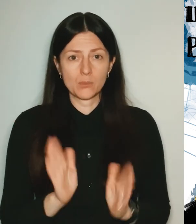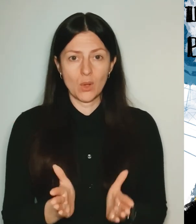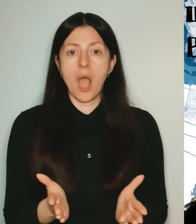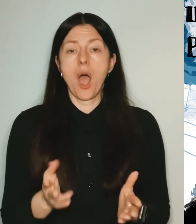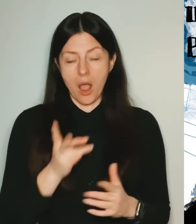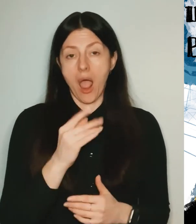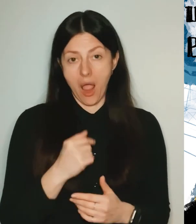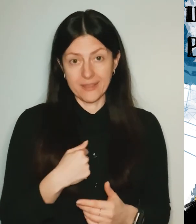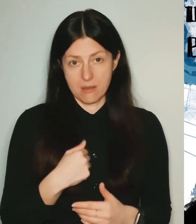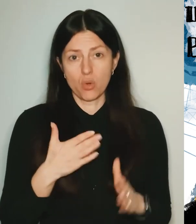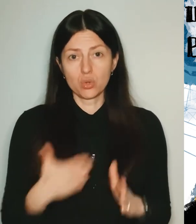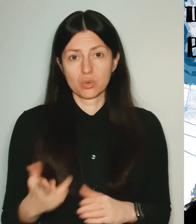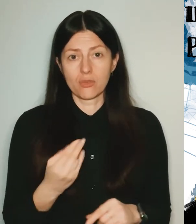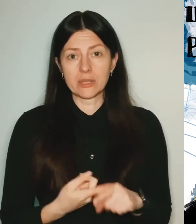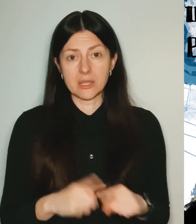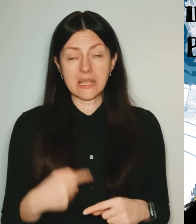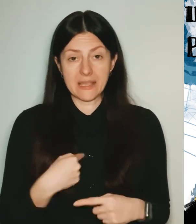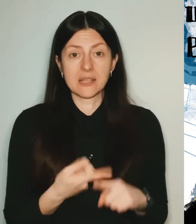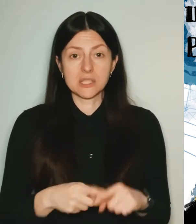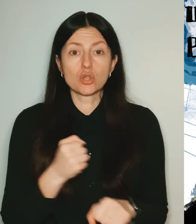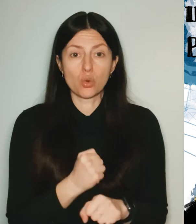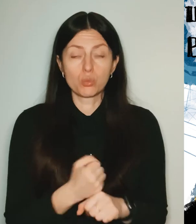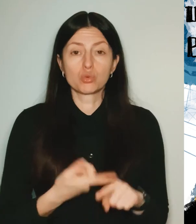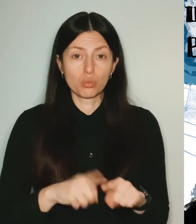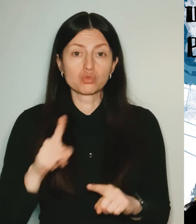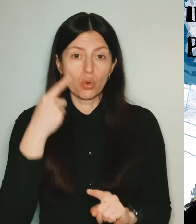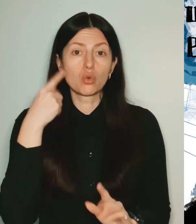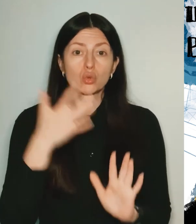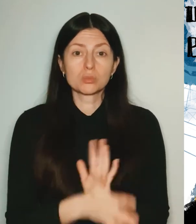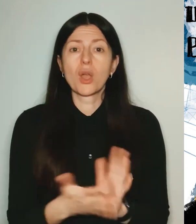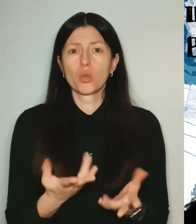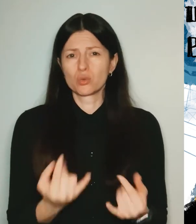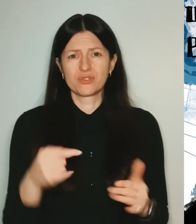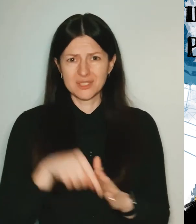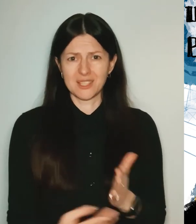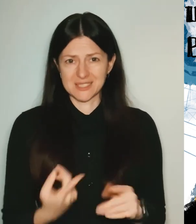But I am ready for it. Easy. I will do it because I understand…